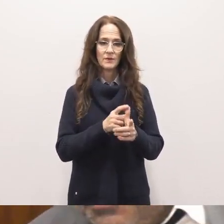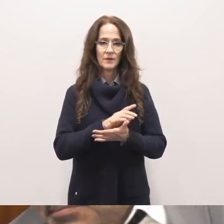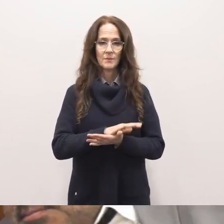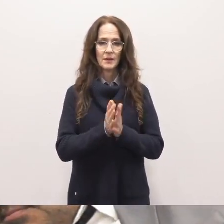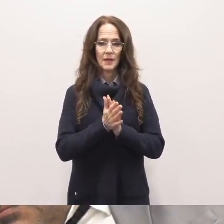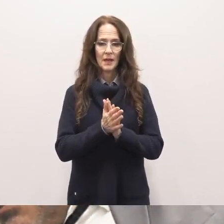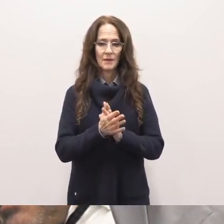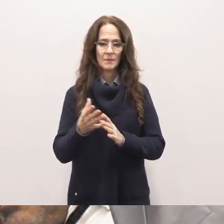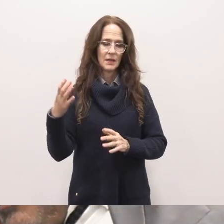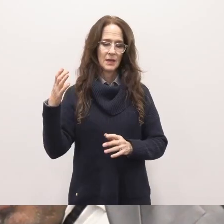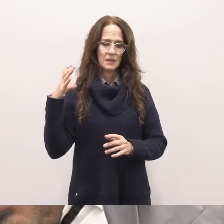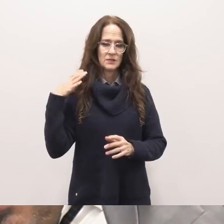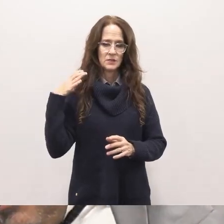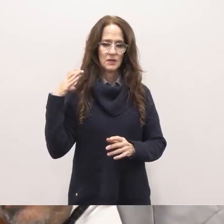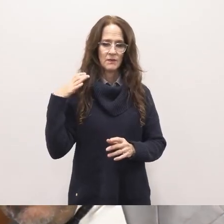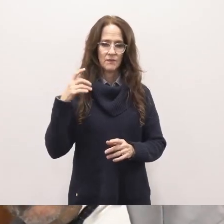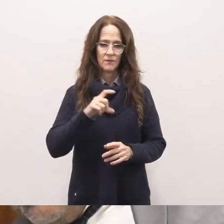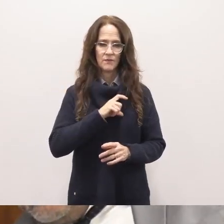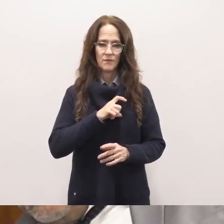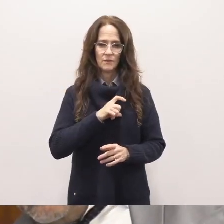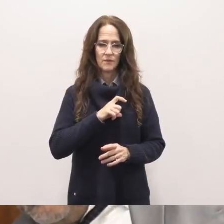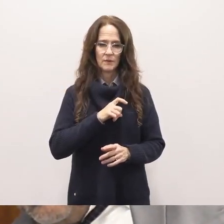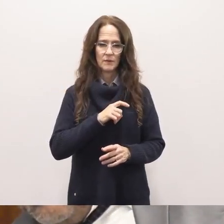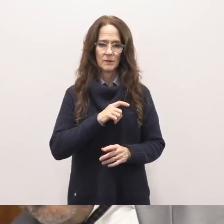the chief not too long ago, actually,